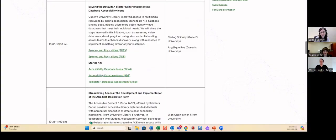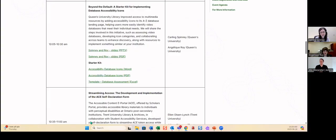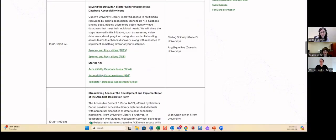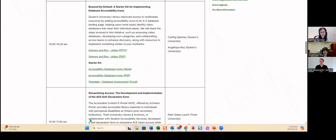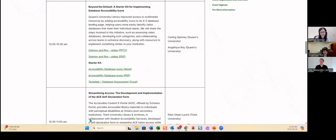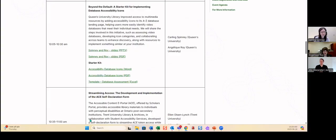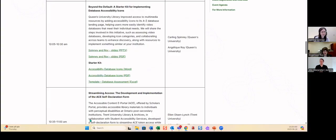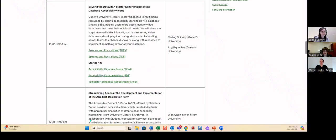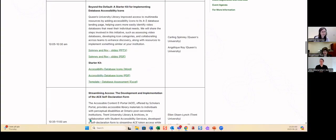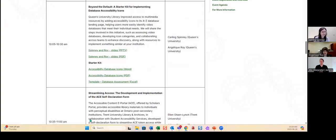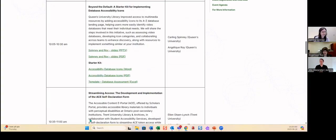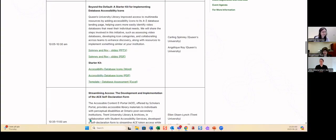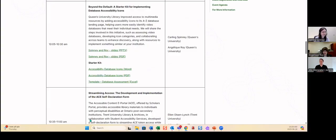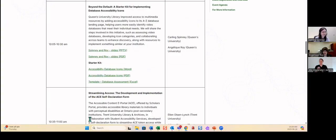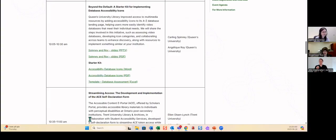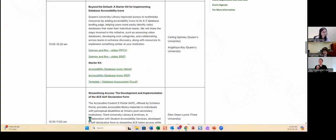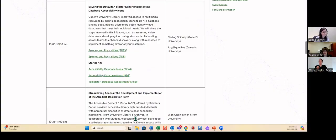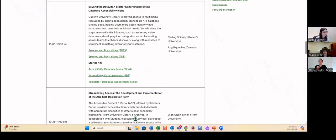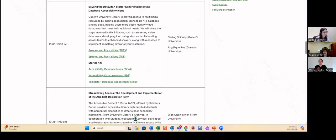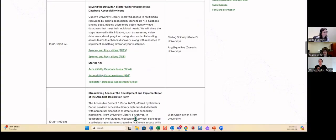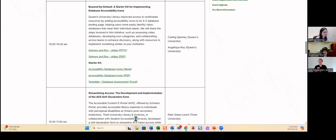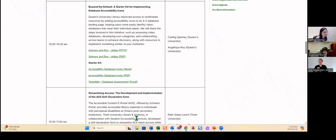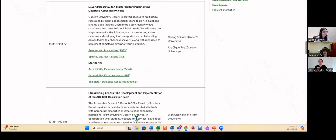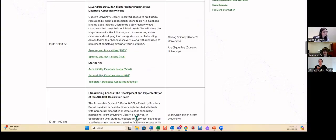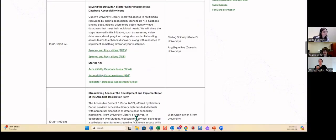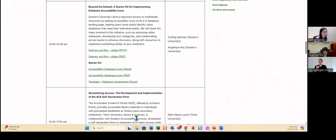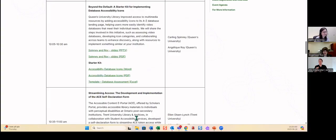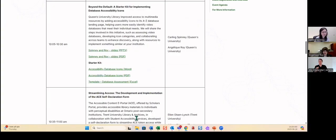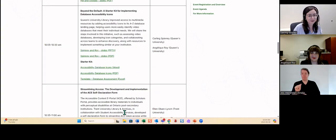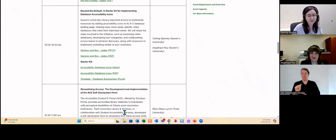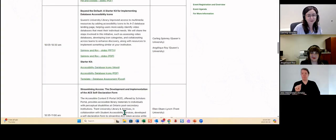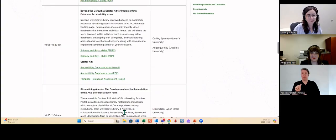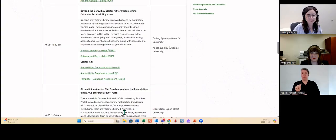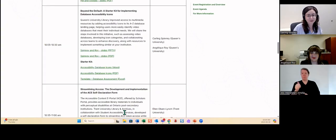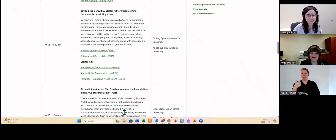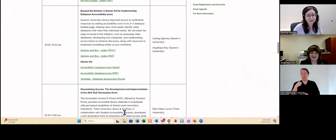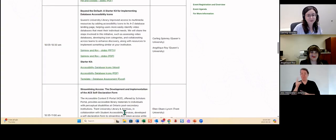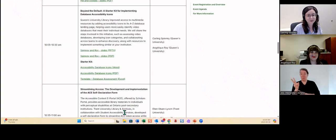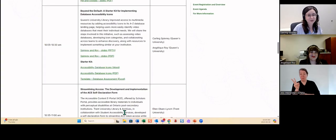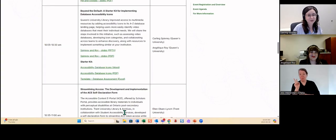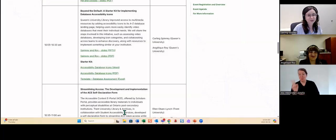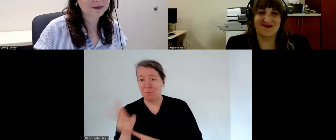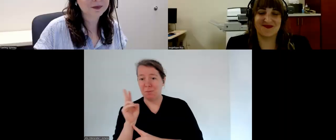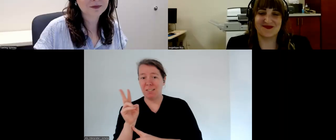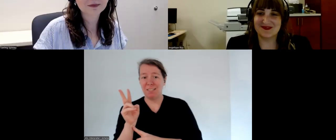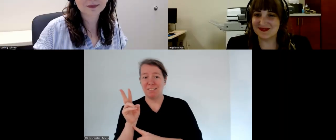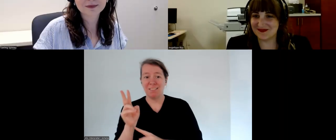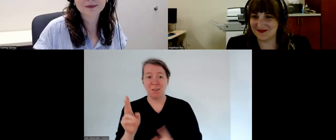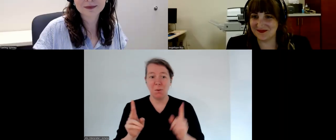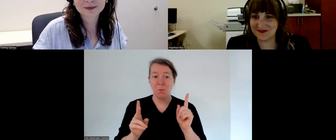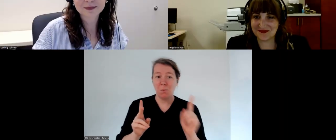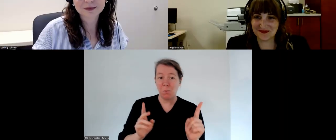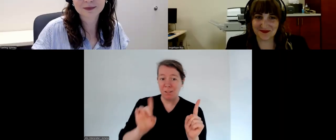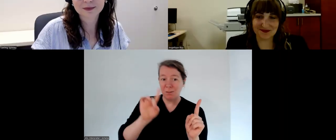(Sonya Panangaden) Thank you so much, Carling and Angélique. We have two minutes and we do have one question in the Q&A section.